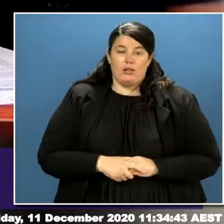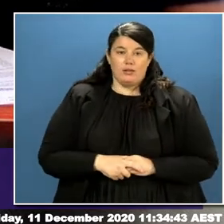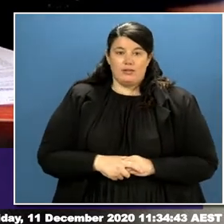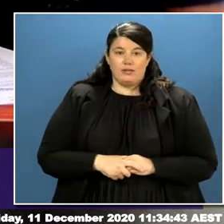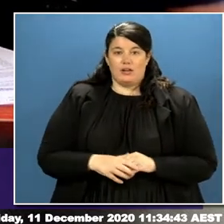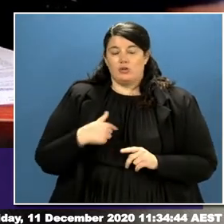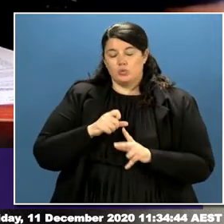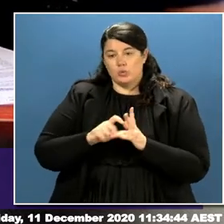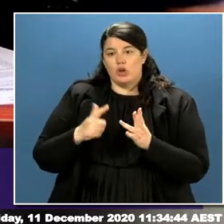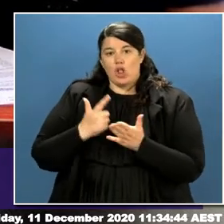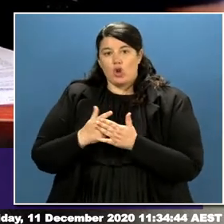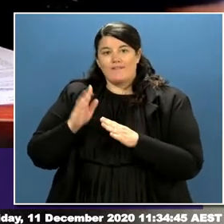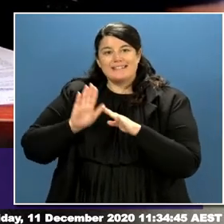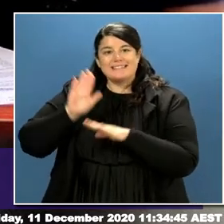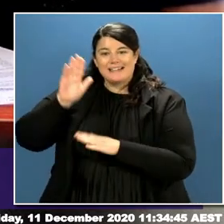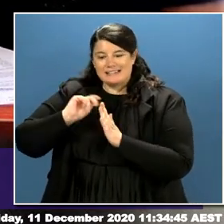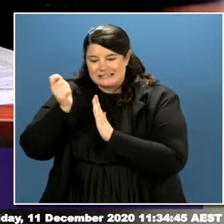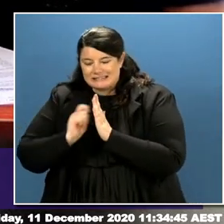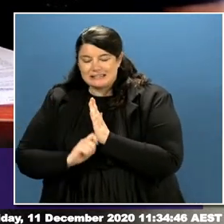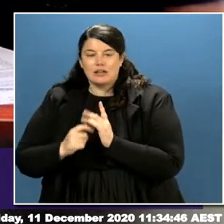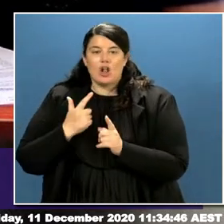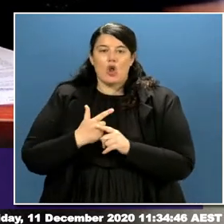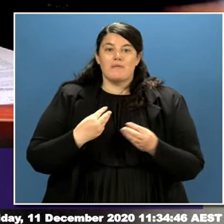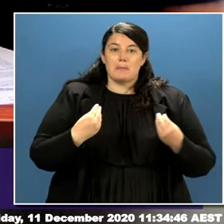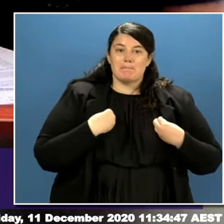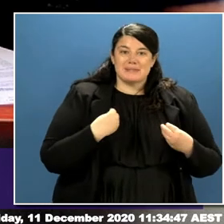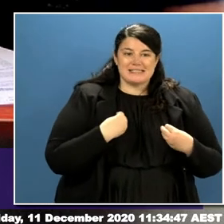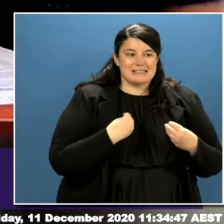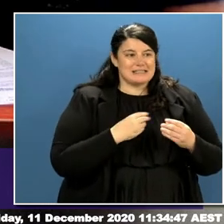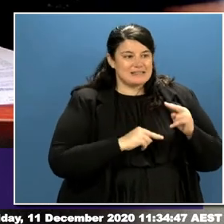lot of the tender writing, a lot of business development, a lot of work with